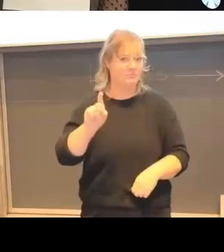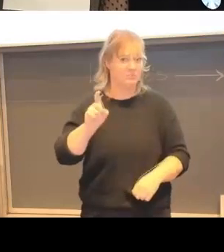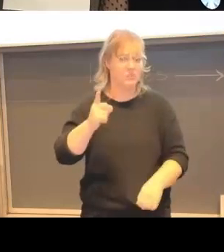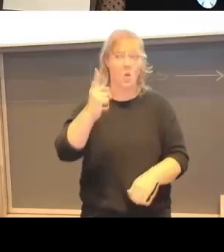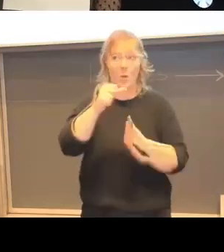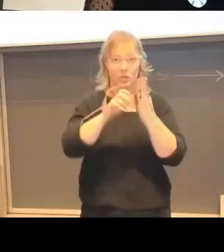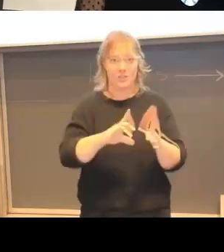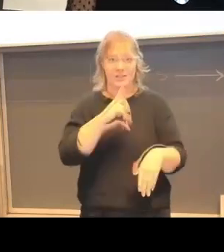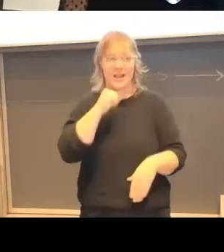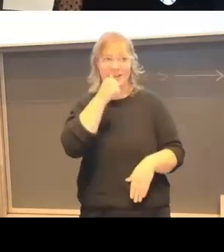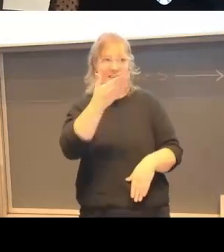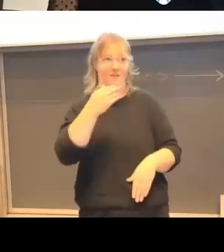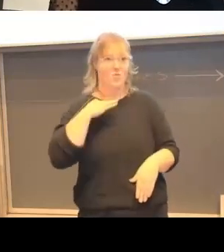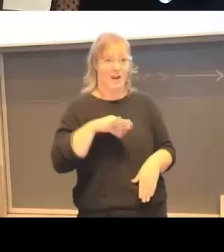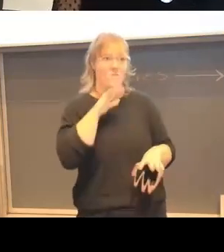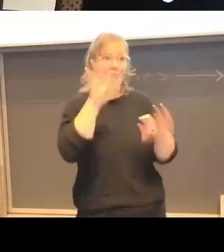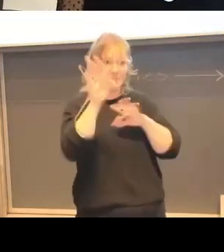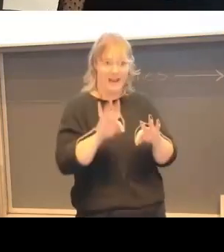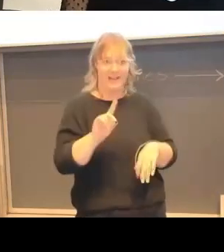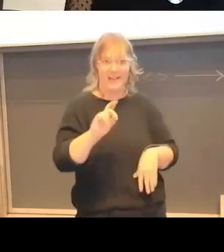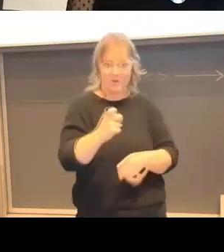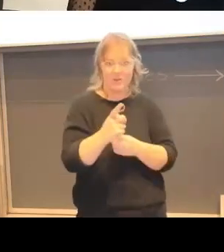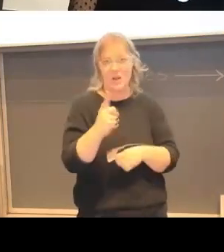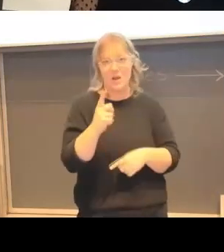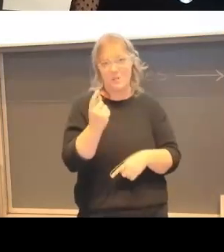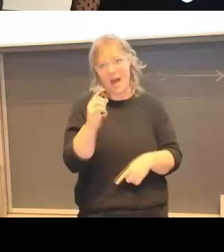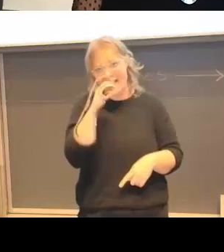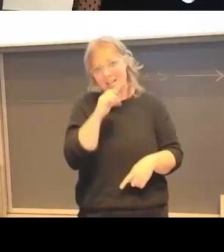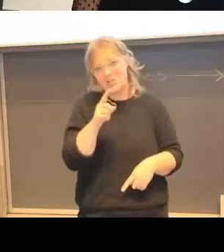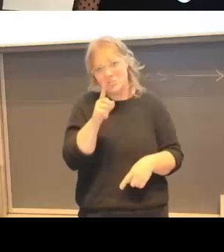give you credit for explaining the diagnosis but I guess you did it's not what I would have said